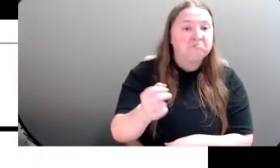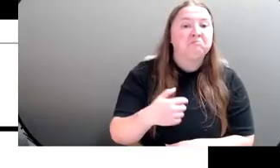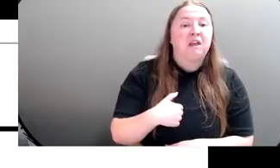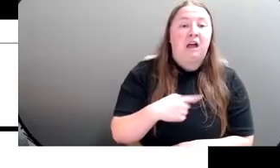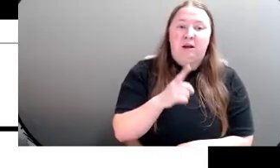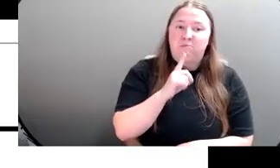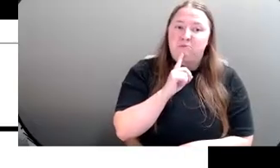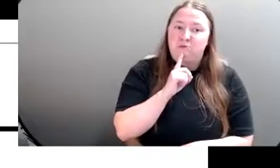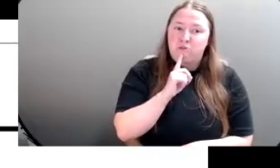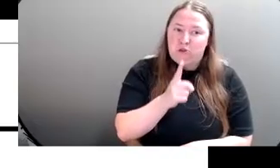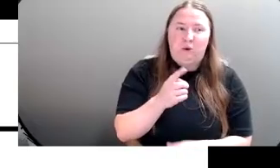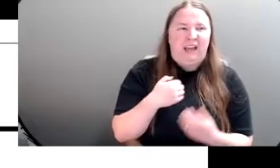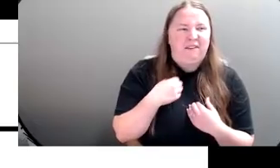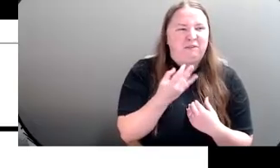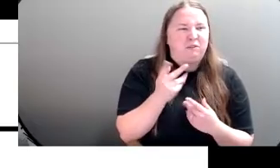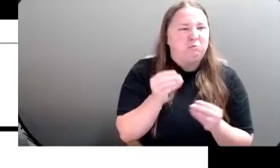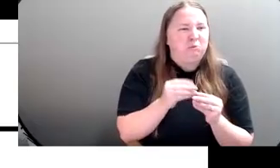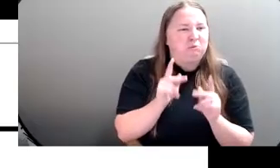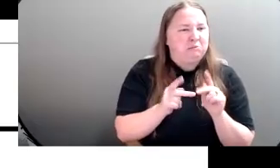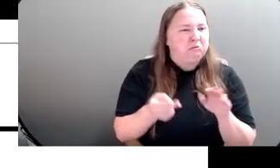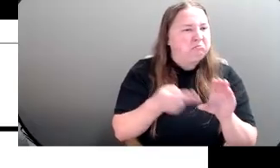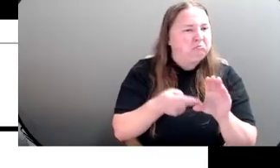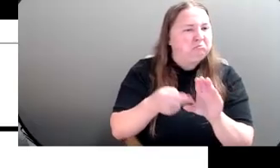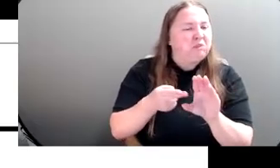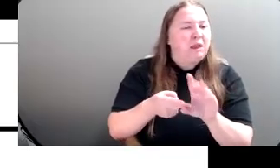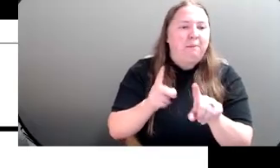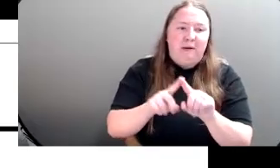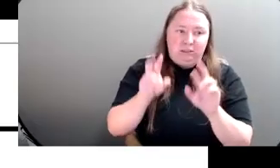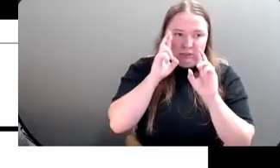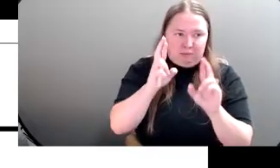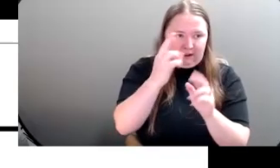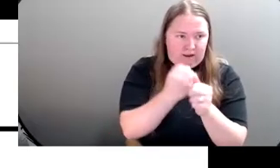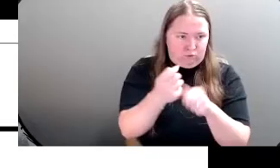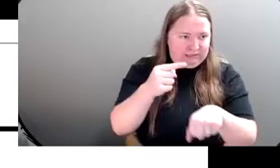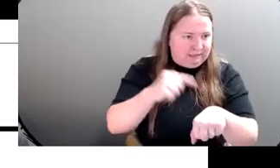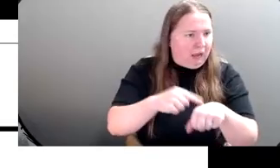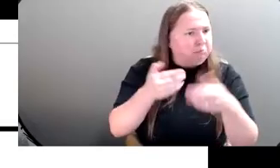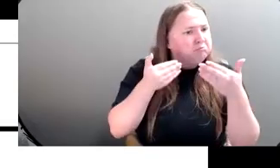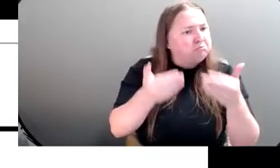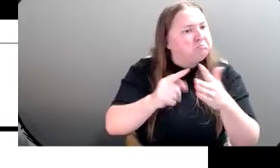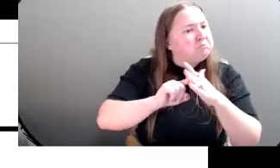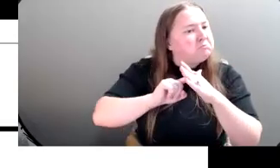we'll have a couple people trickling in, but just to respect everyone's time. Let's go ahead and get started.